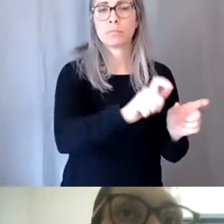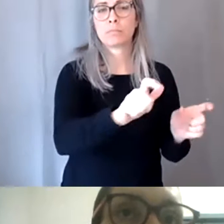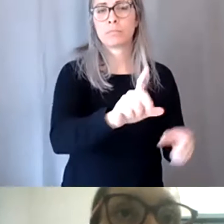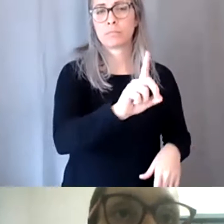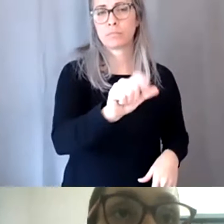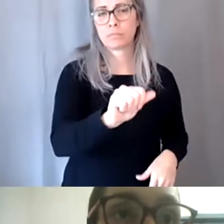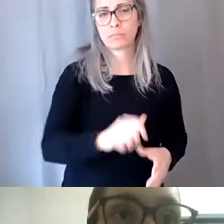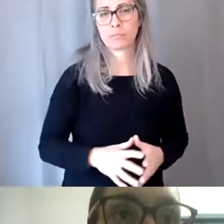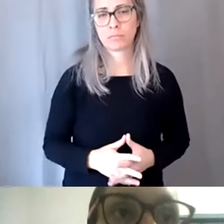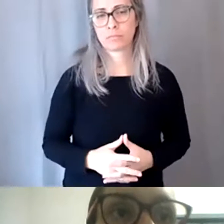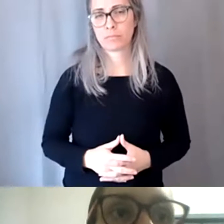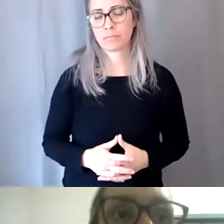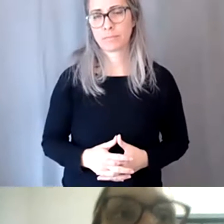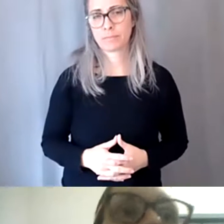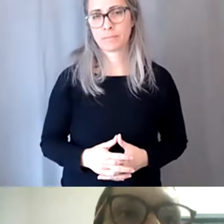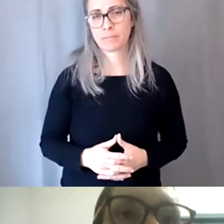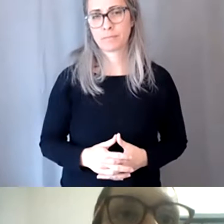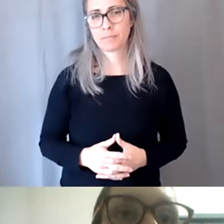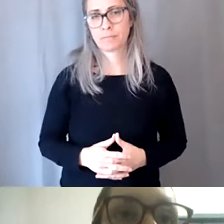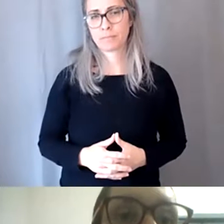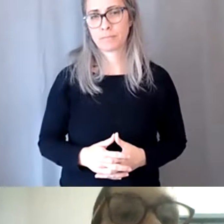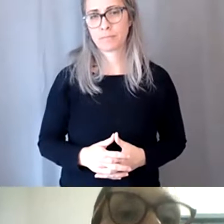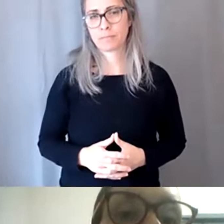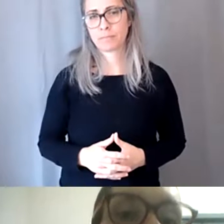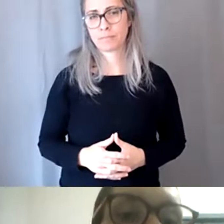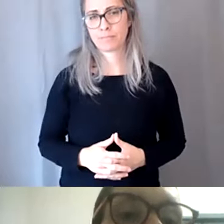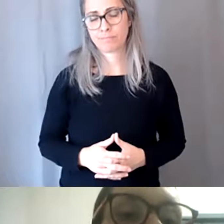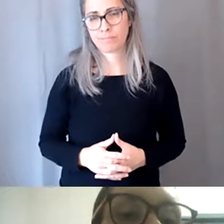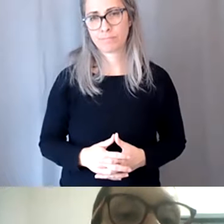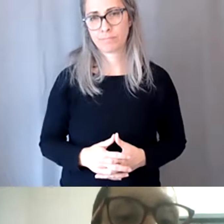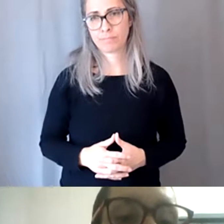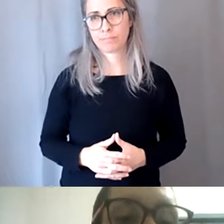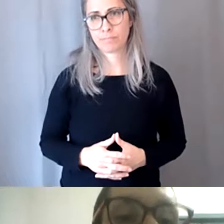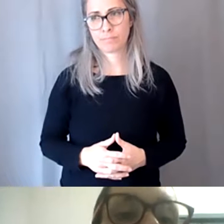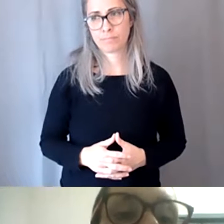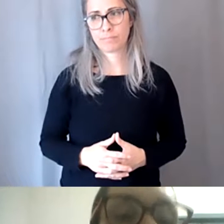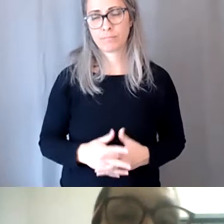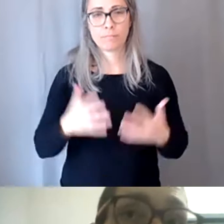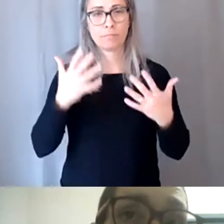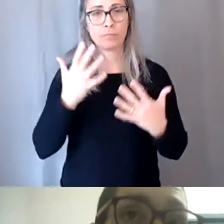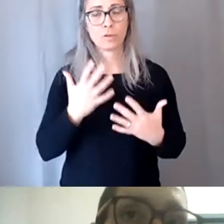unfortunately we have to wait to see to see that but